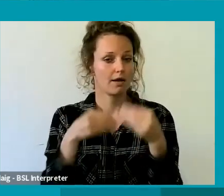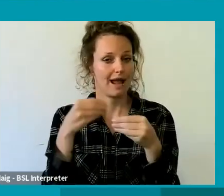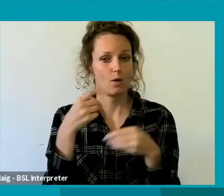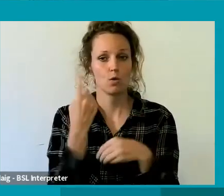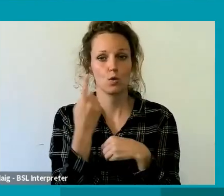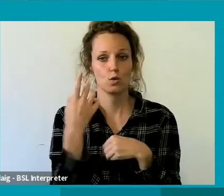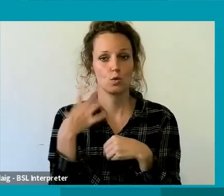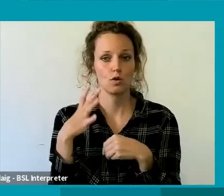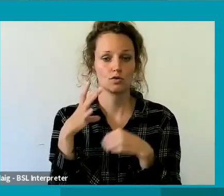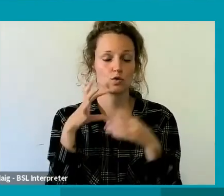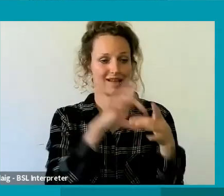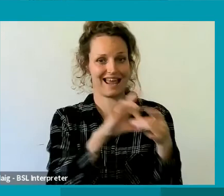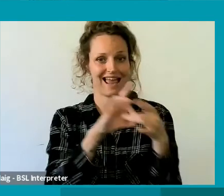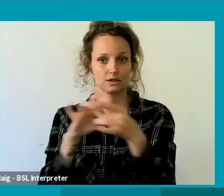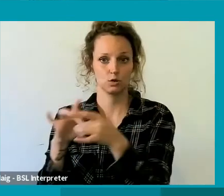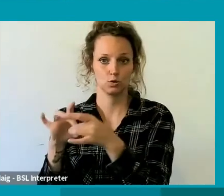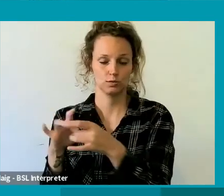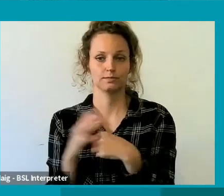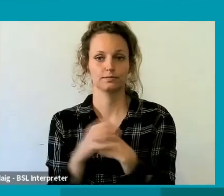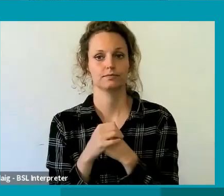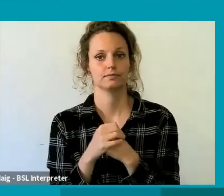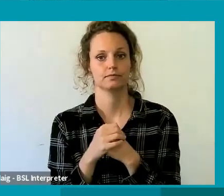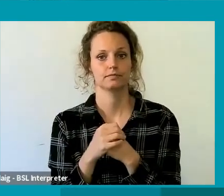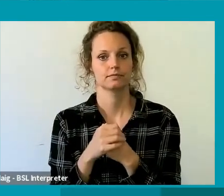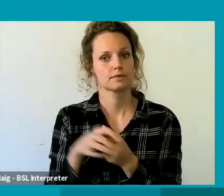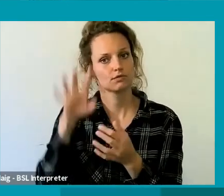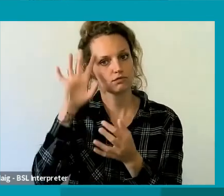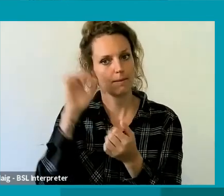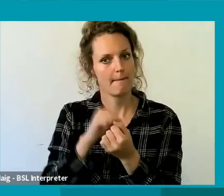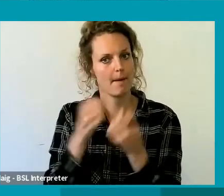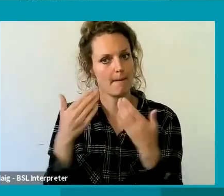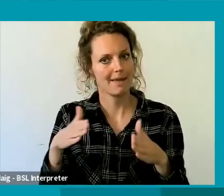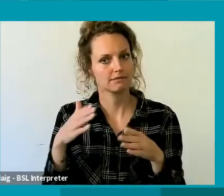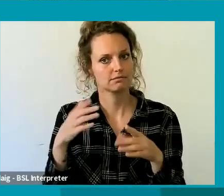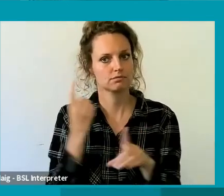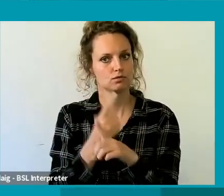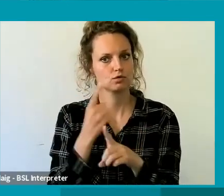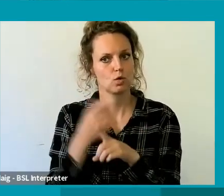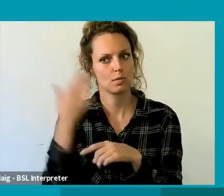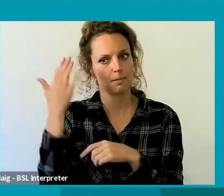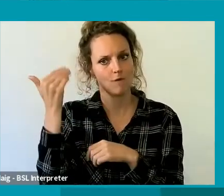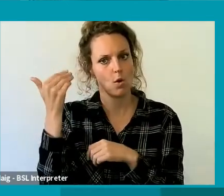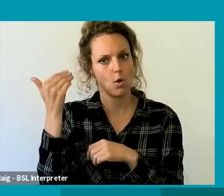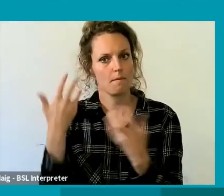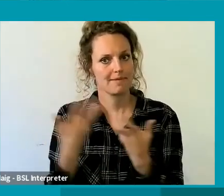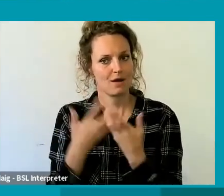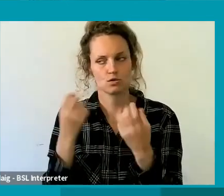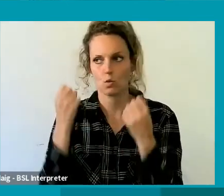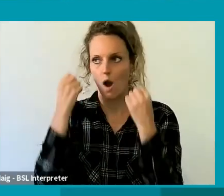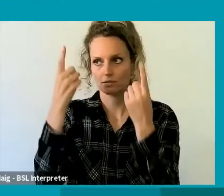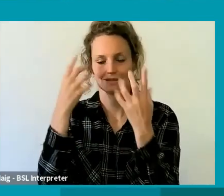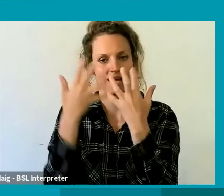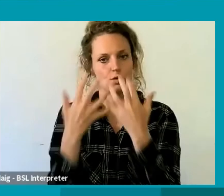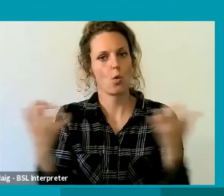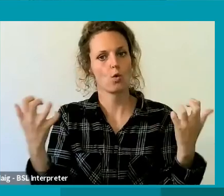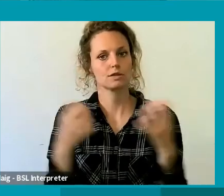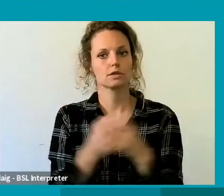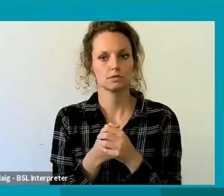who you want to be connected to. And remember, we talked earlier about understanding who your audience or who are